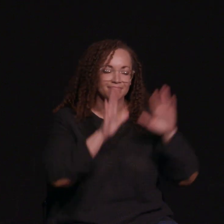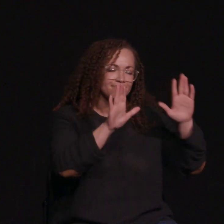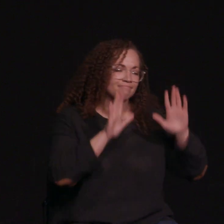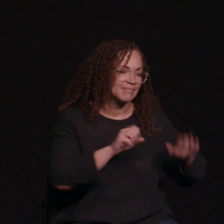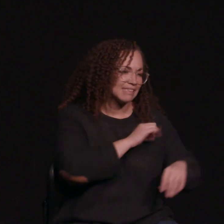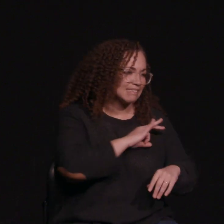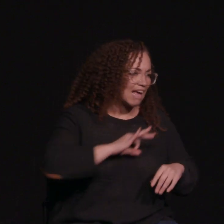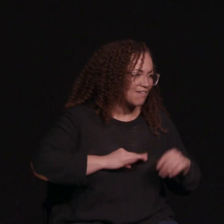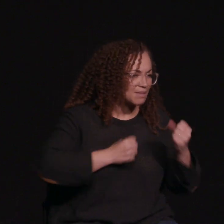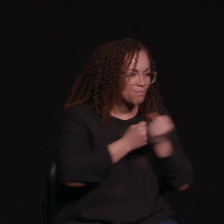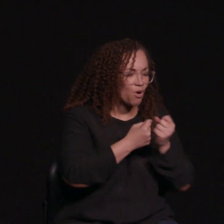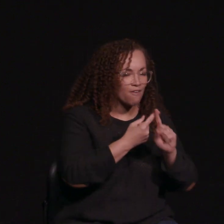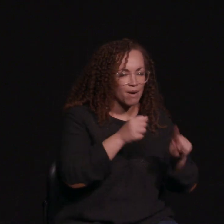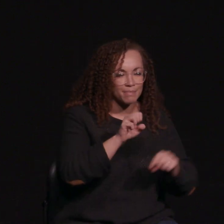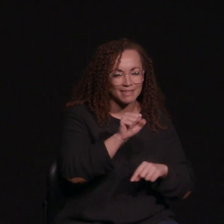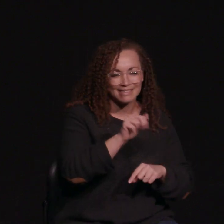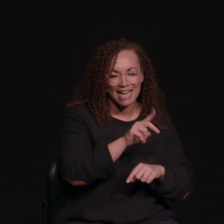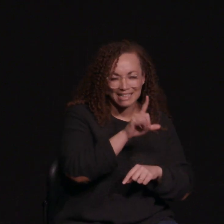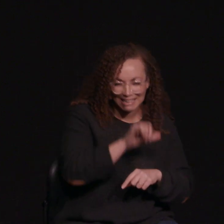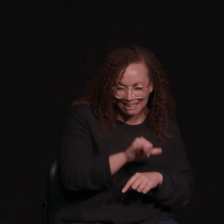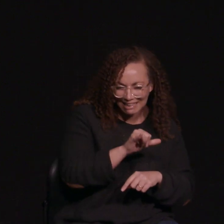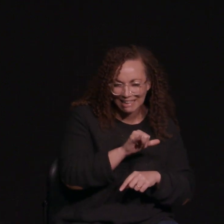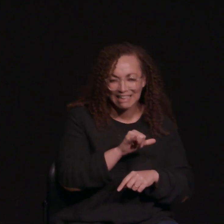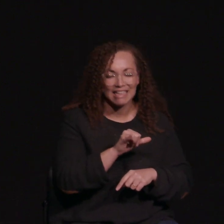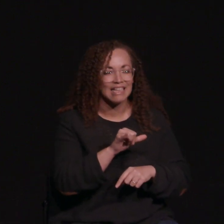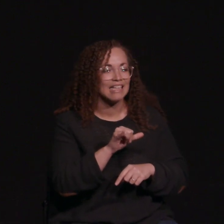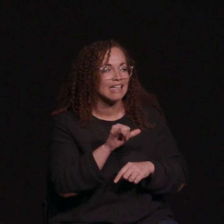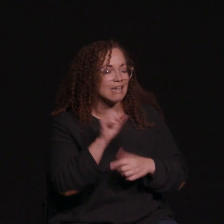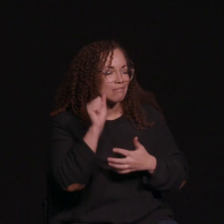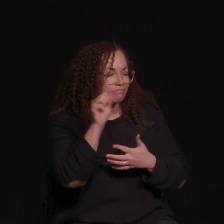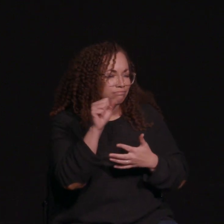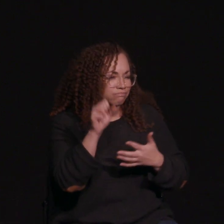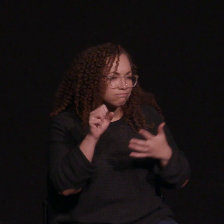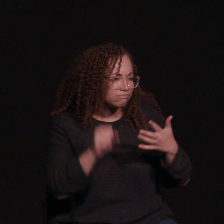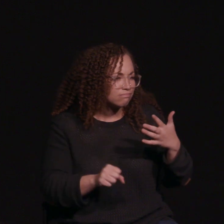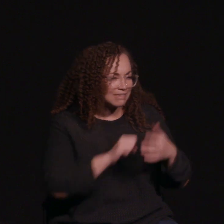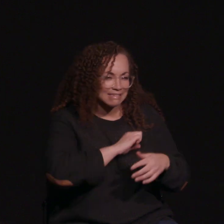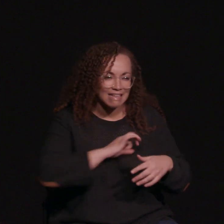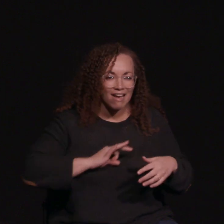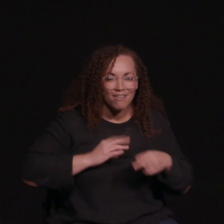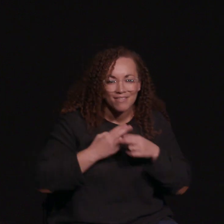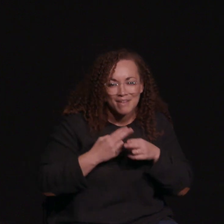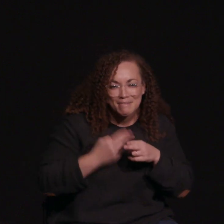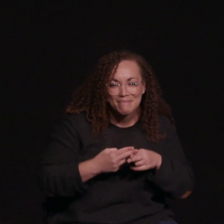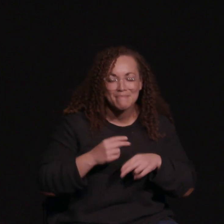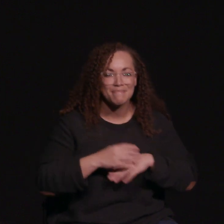Richmond, Maria Heredia, and Lindsey Villarreal.